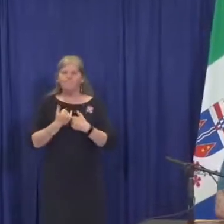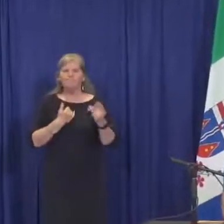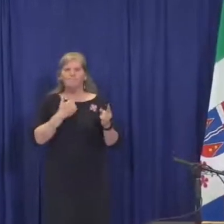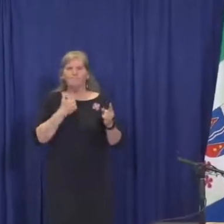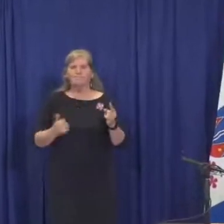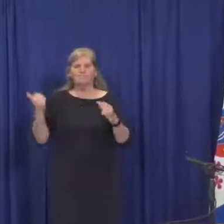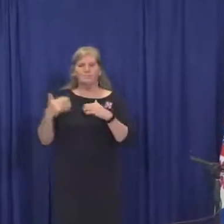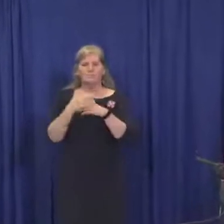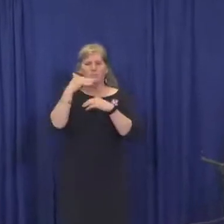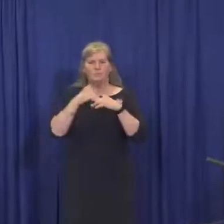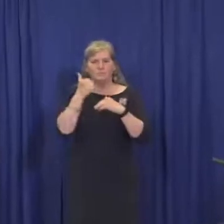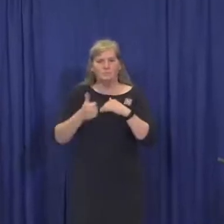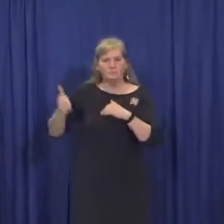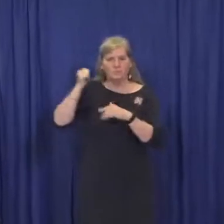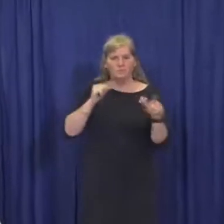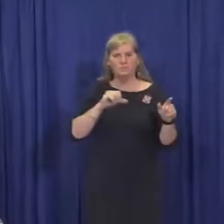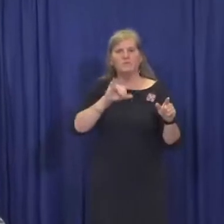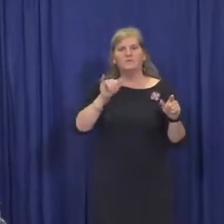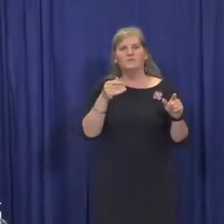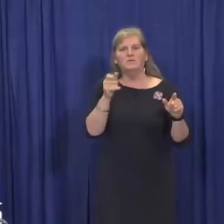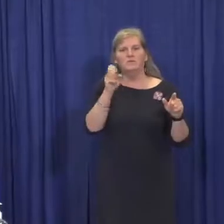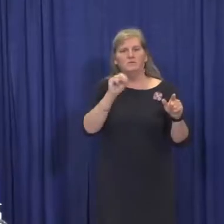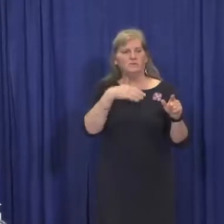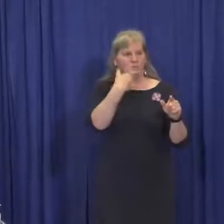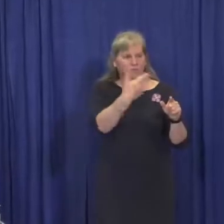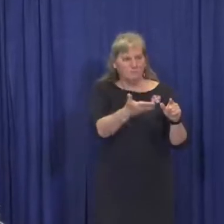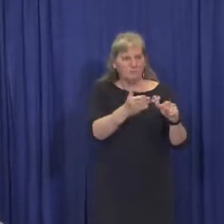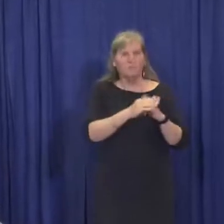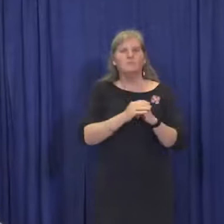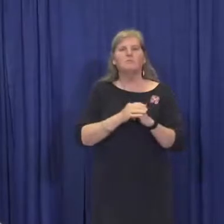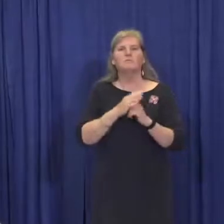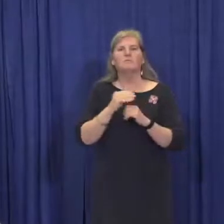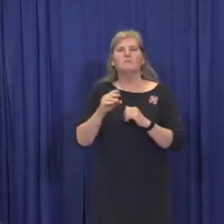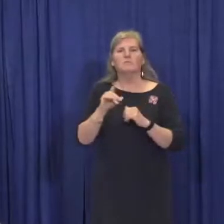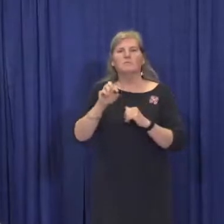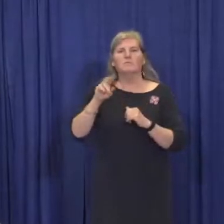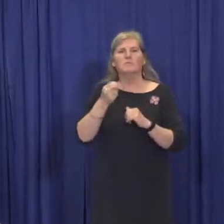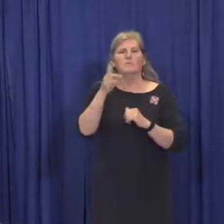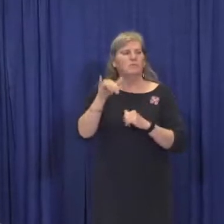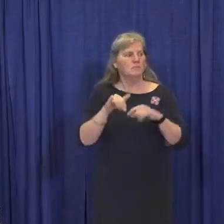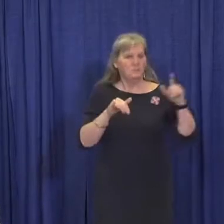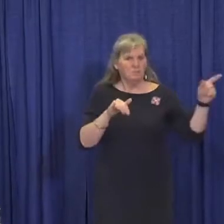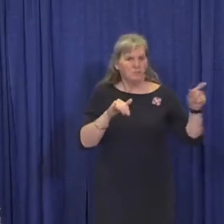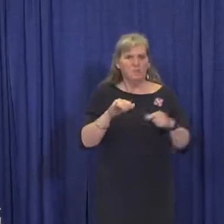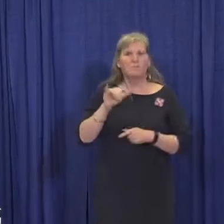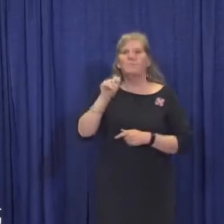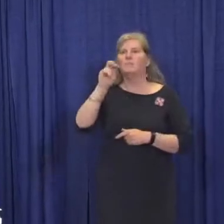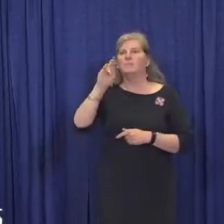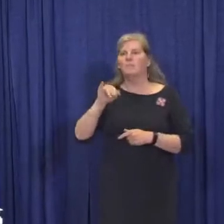And happy to rejoin with Council of Yukon First Nations Chief Peter Johnston and also Doctor Hanley.